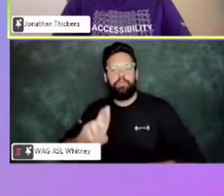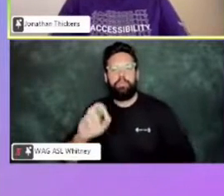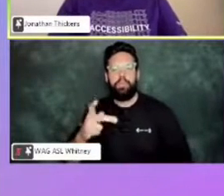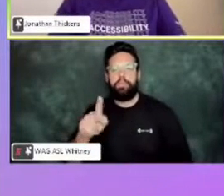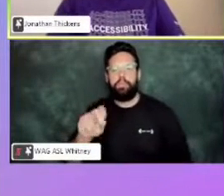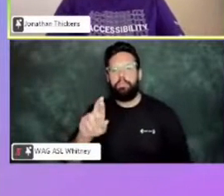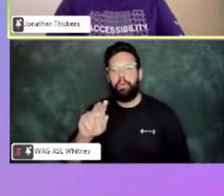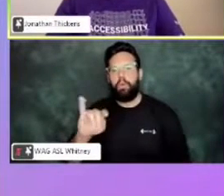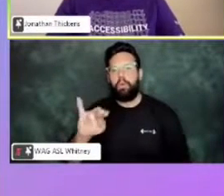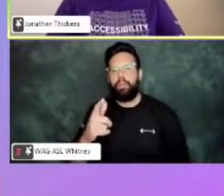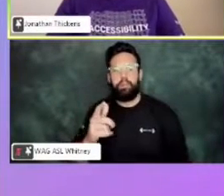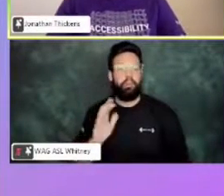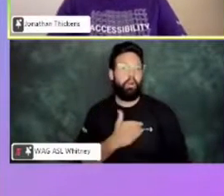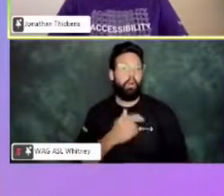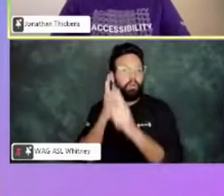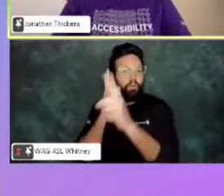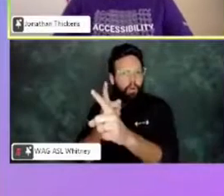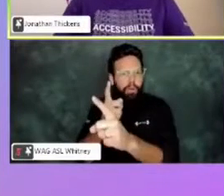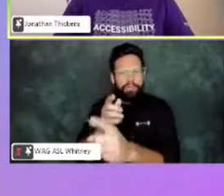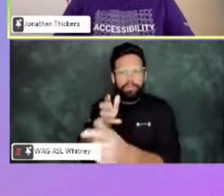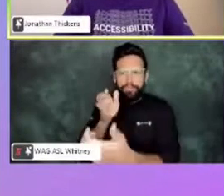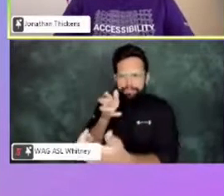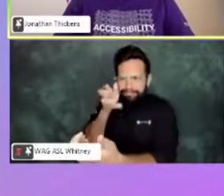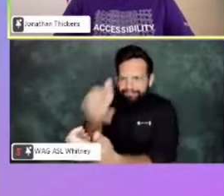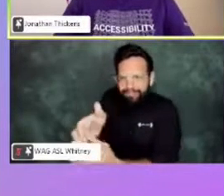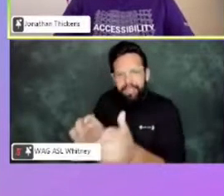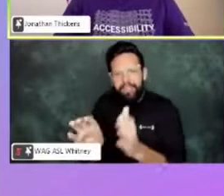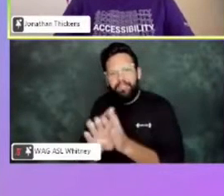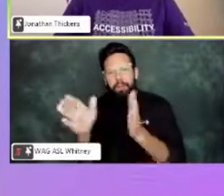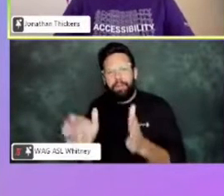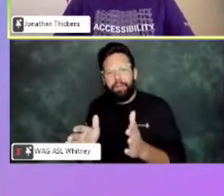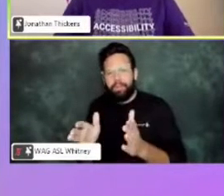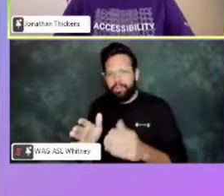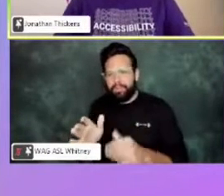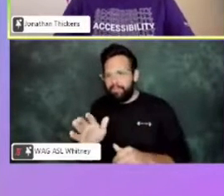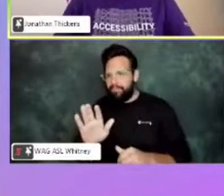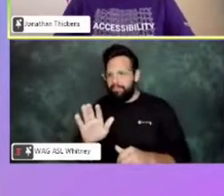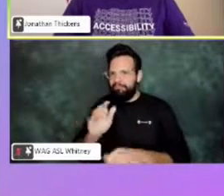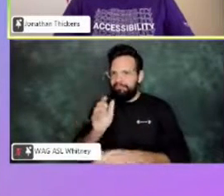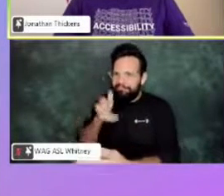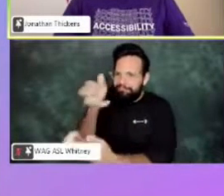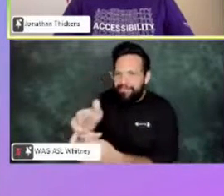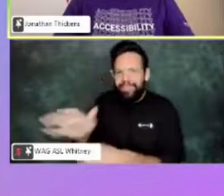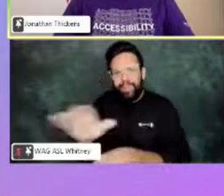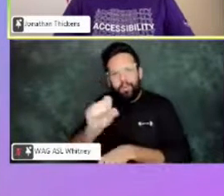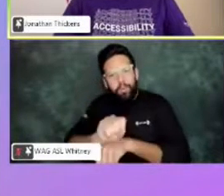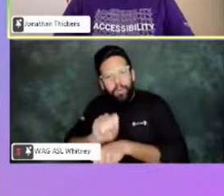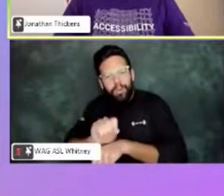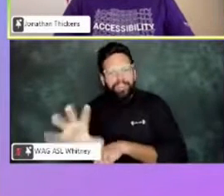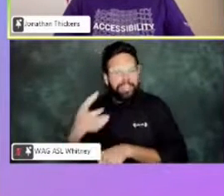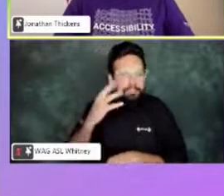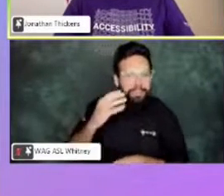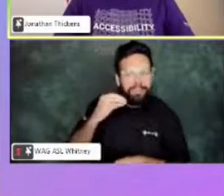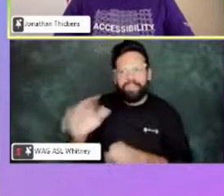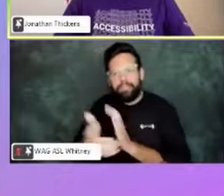is to meet developers where they are within their current processes and workflows. You've seen how easy it is to integrate for the first time,